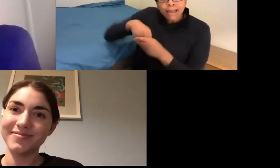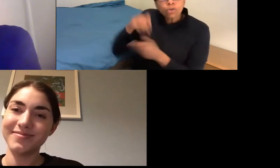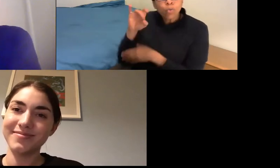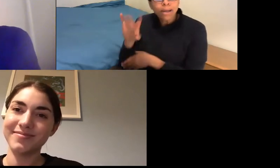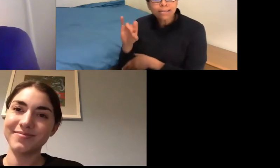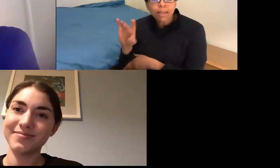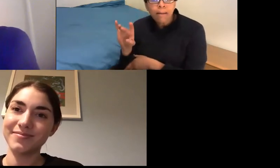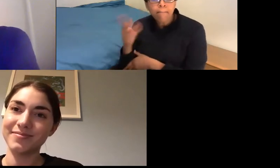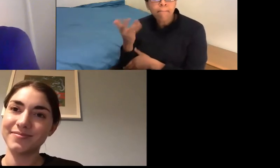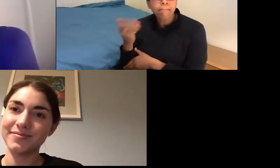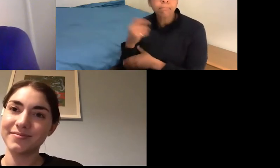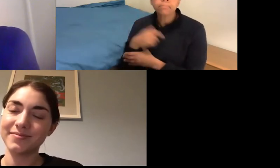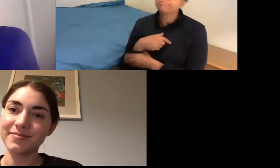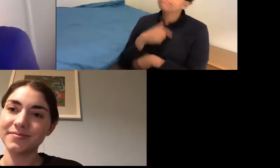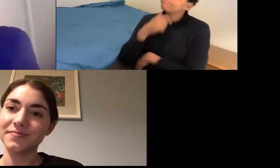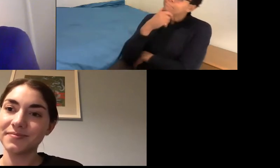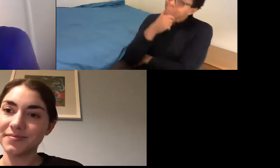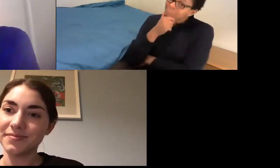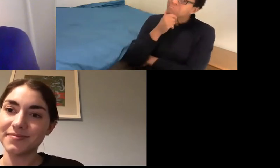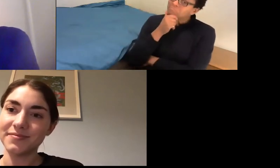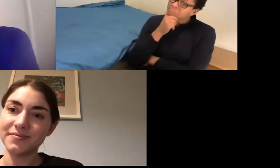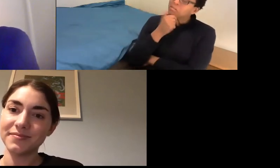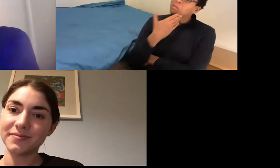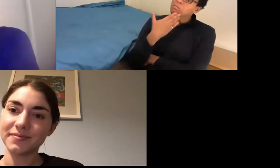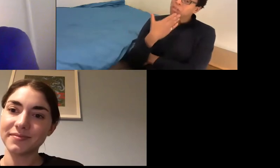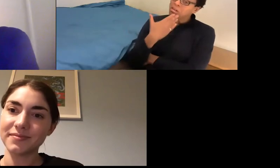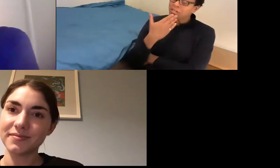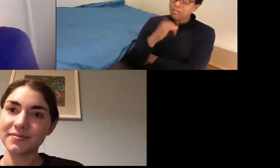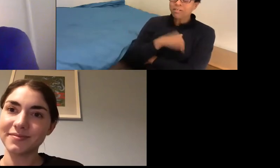Dr Shah: Yes, thank you, well, maybe a bit of a longer summary,